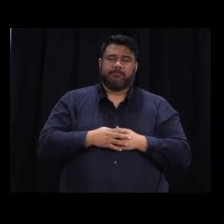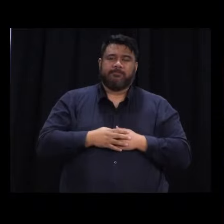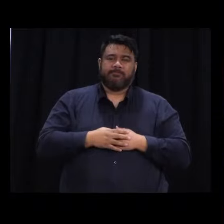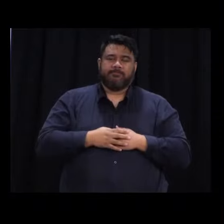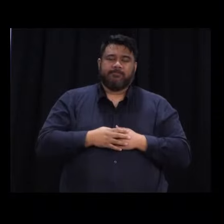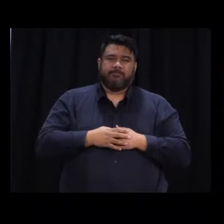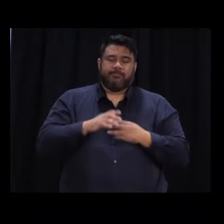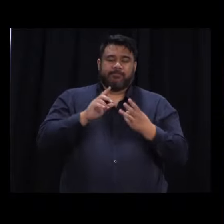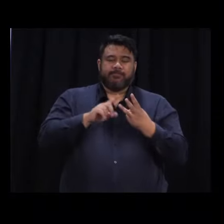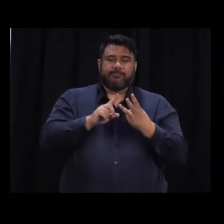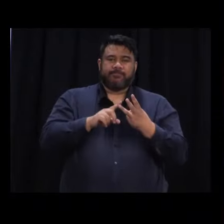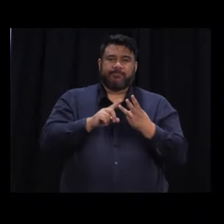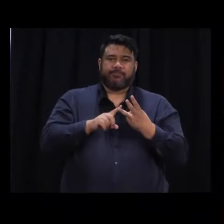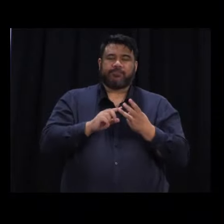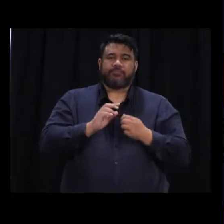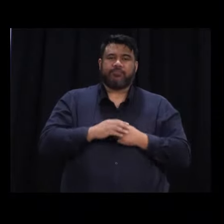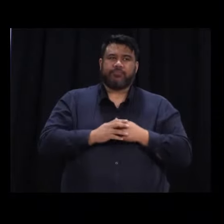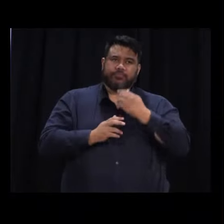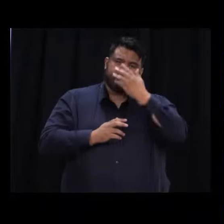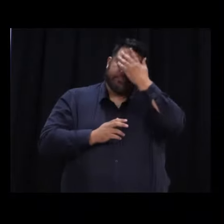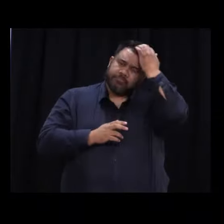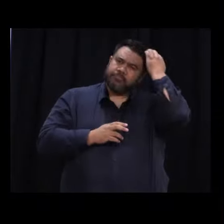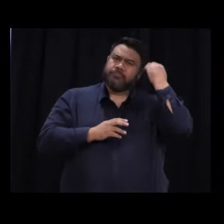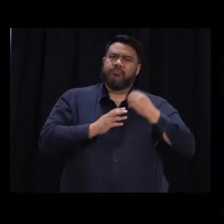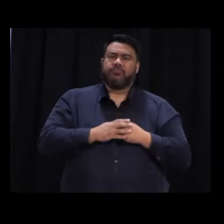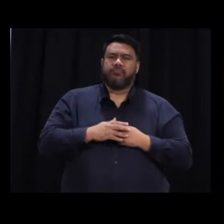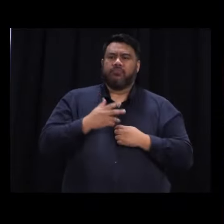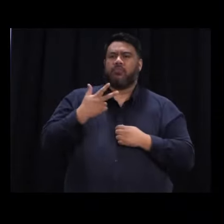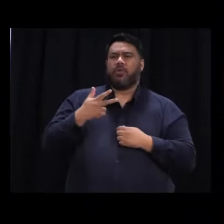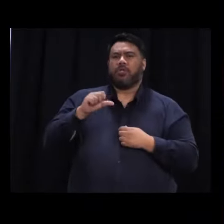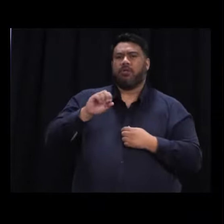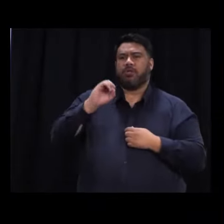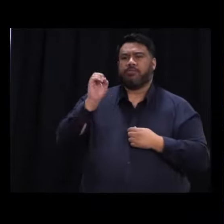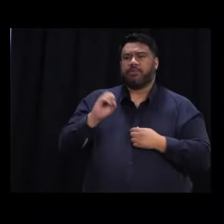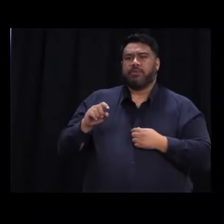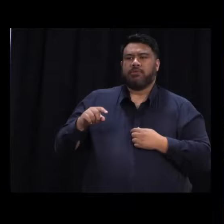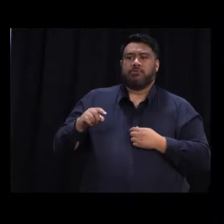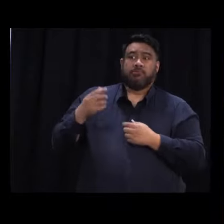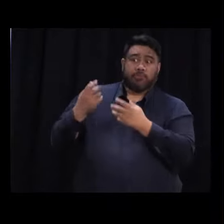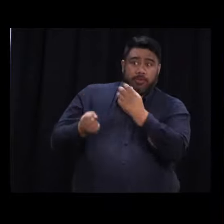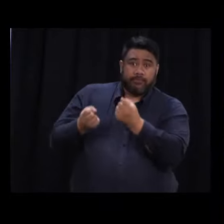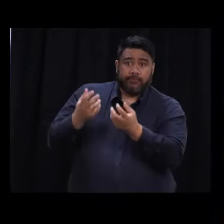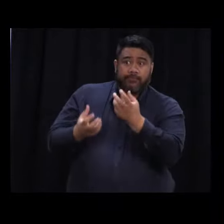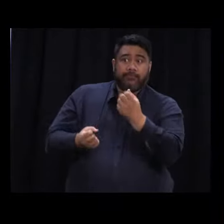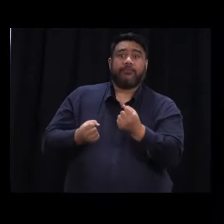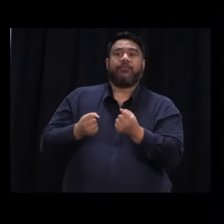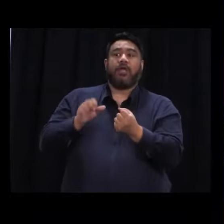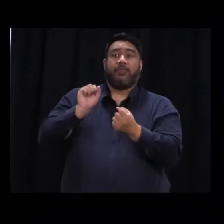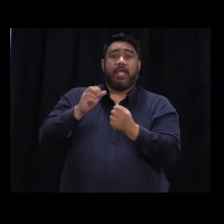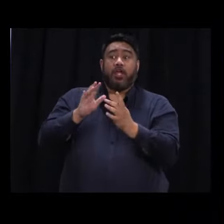are interviewed within 24 hour.